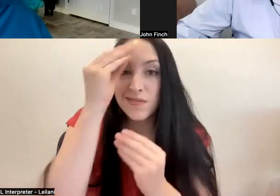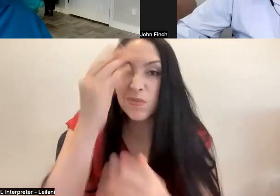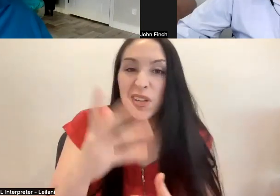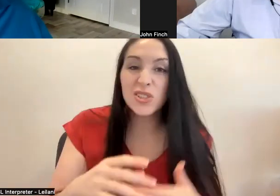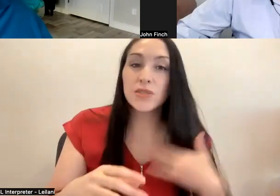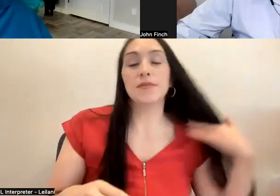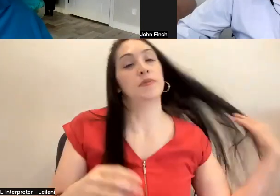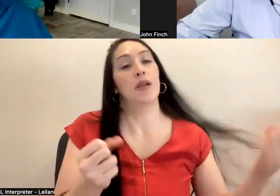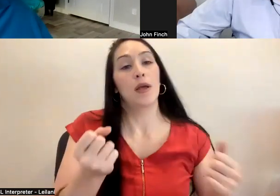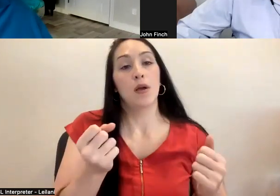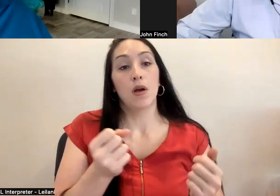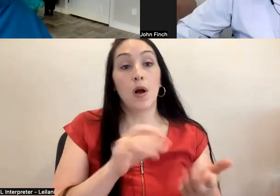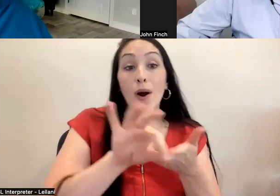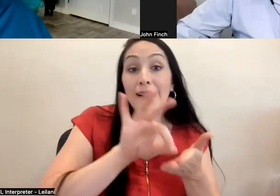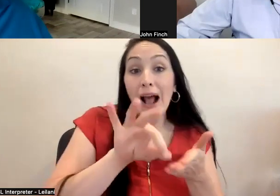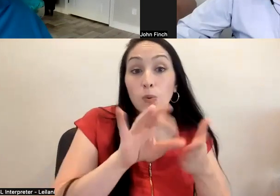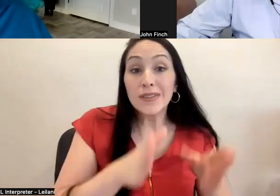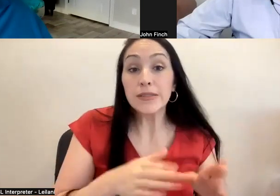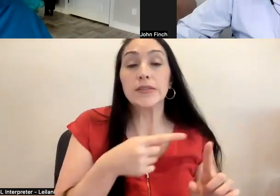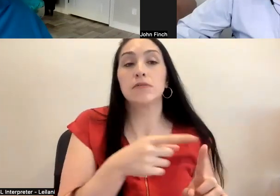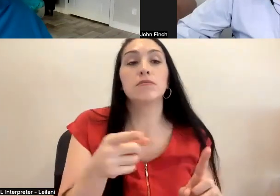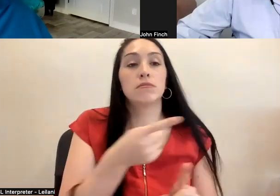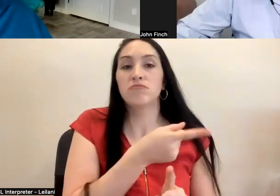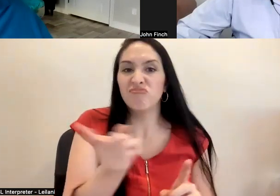people, the account own people. 11:28:03 They are. They don't know the they